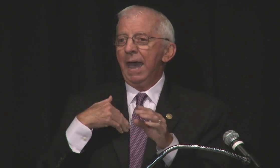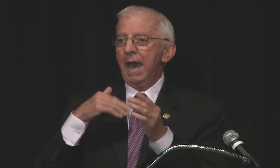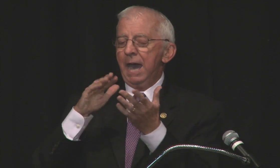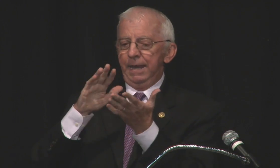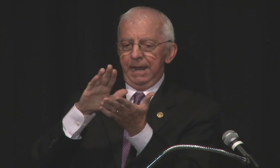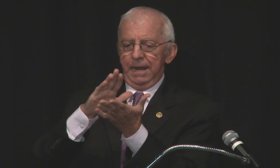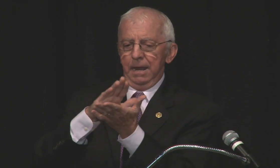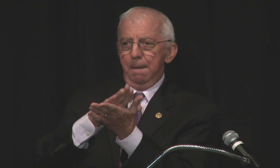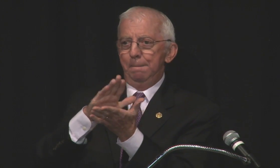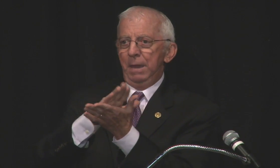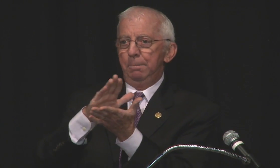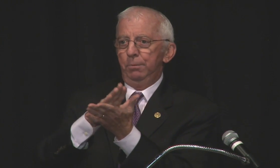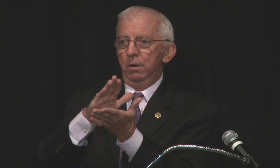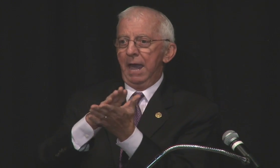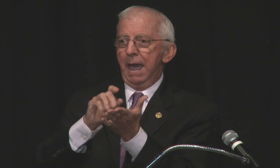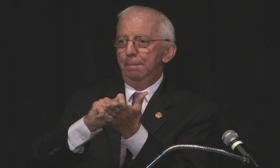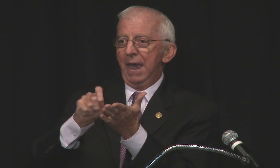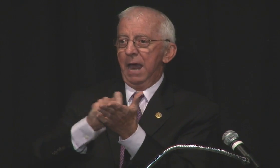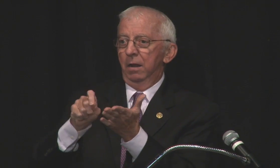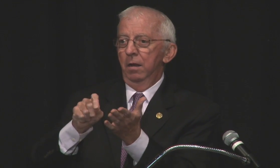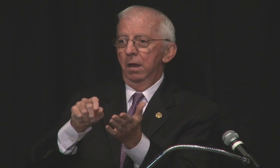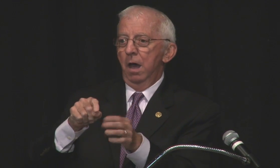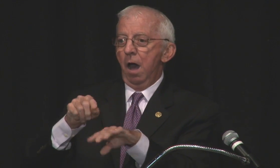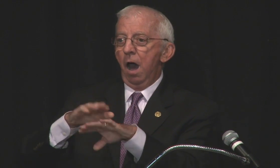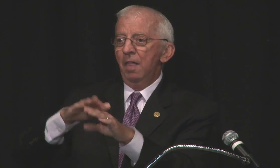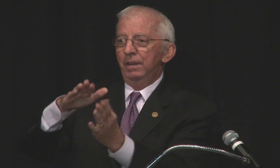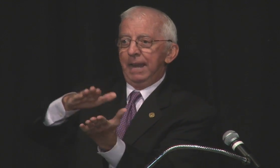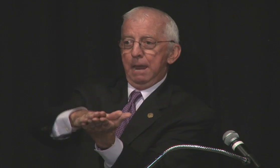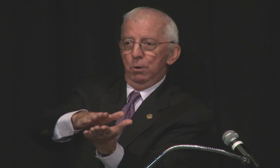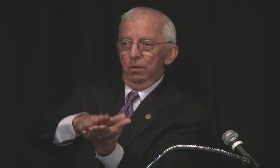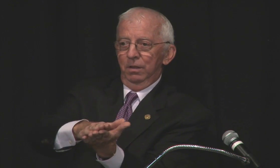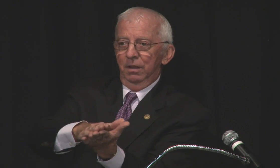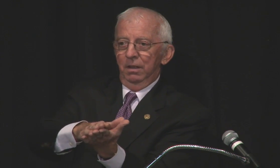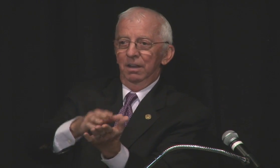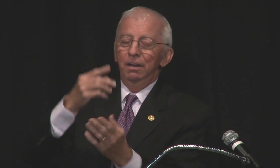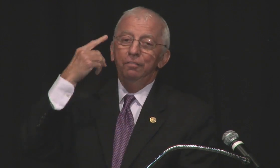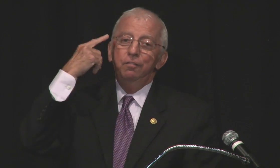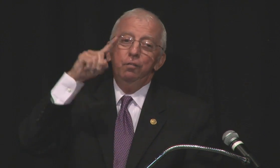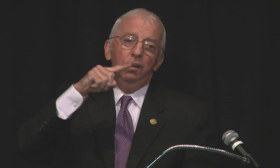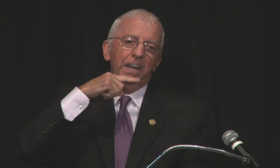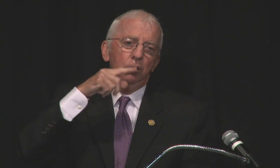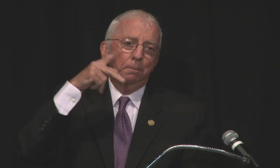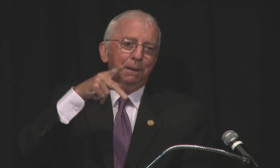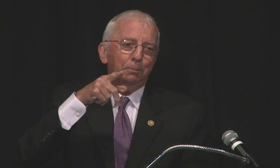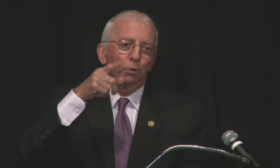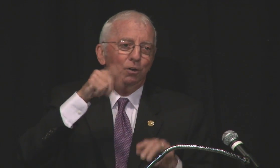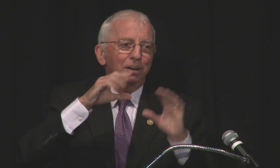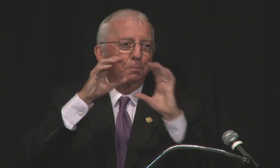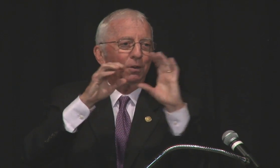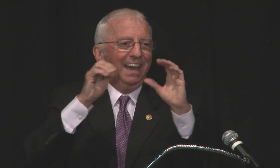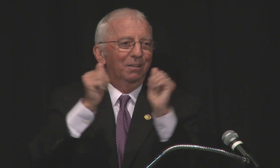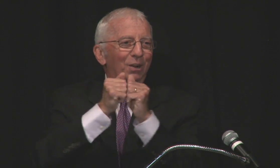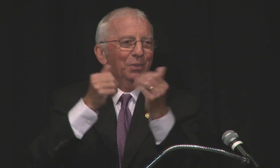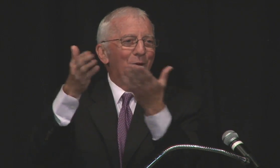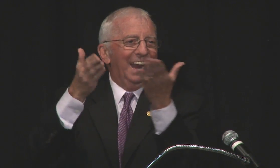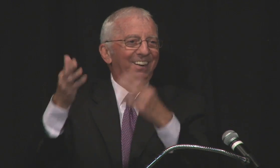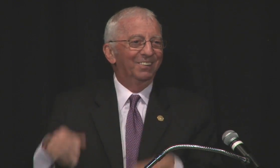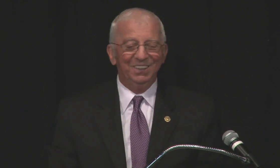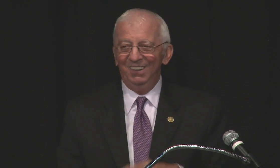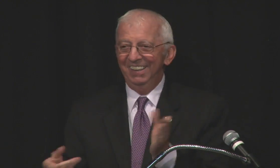they had a paper and pen on the table for the hearing people who couldn't communicate with the waiters.